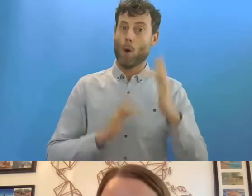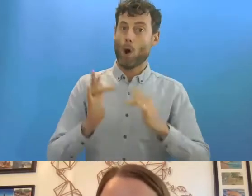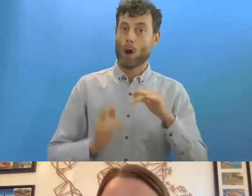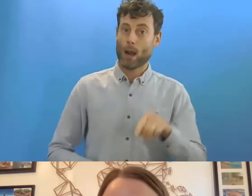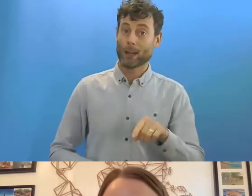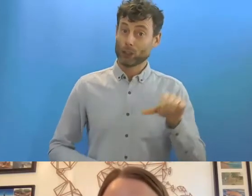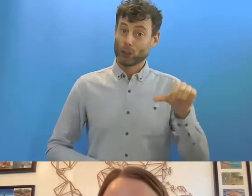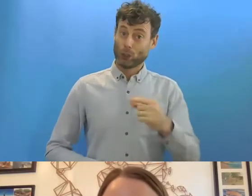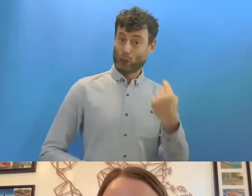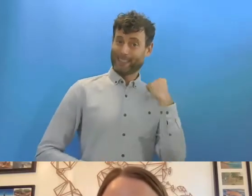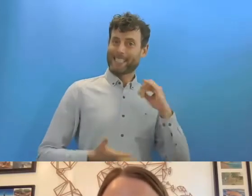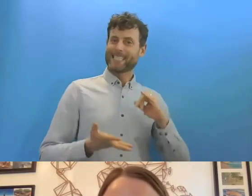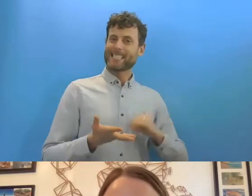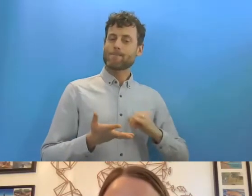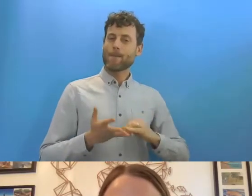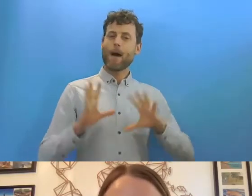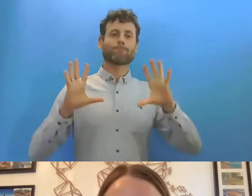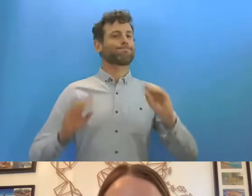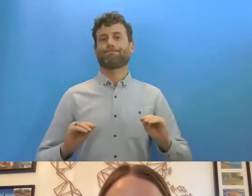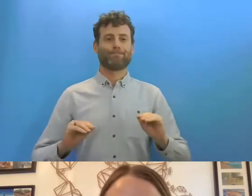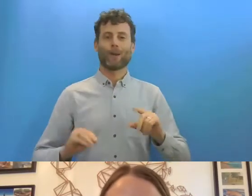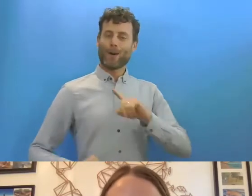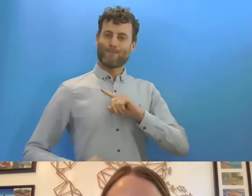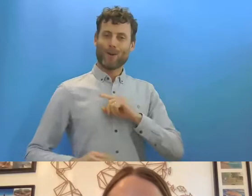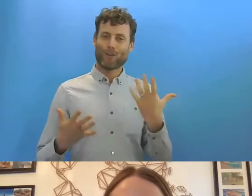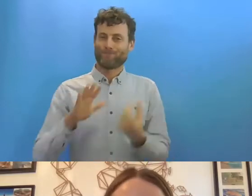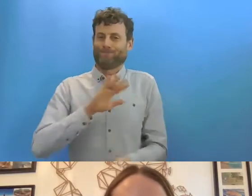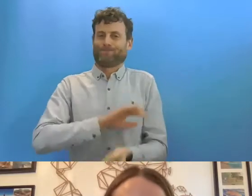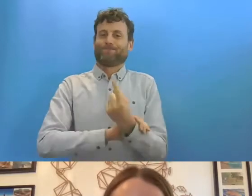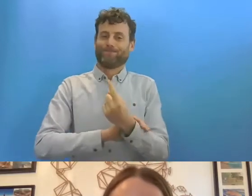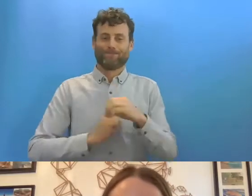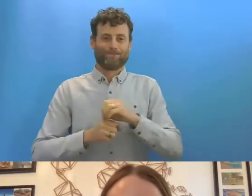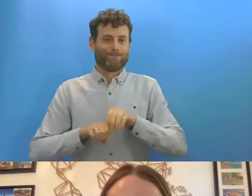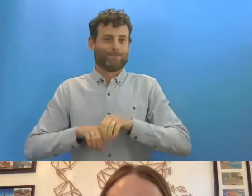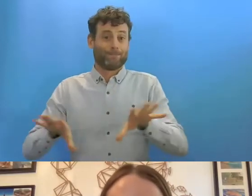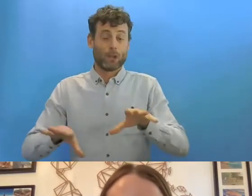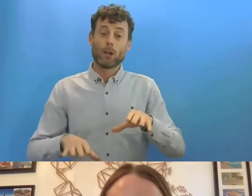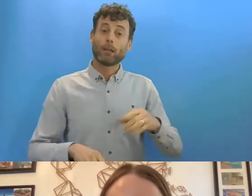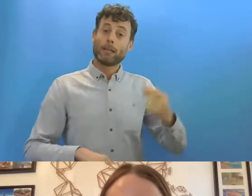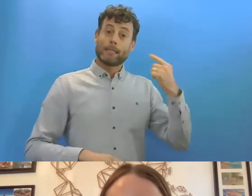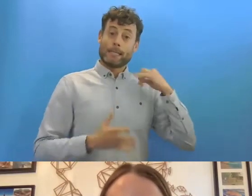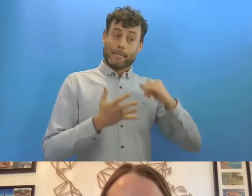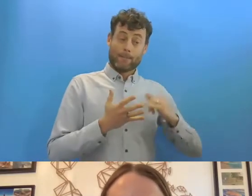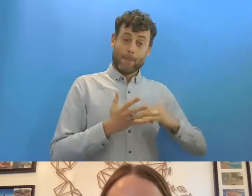And this will be our fifth Unlimited Festival, for the first time ever digitally, online. We were due to run the festival in September, and then when the pandemic hit, we pushed